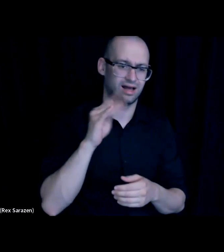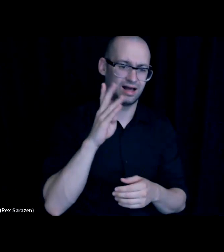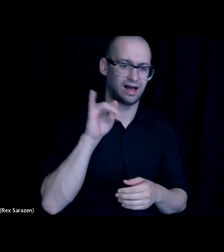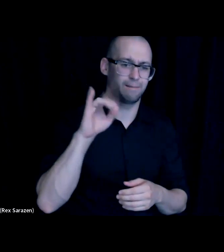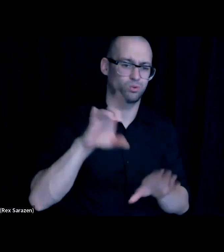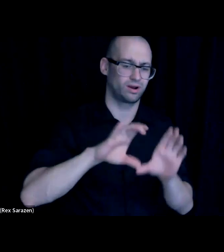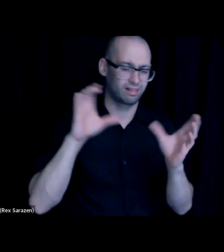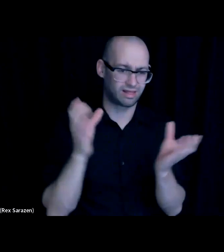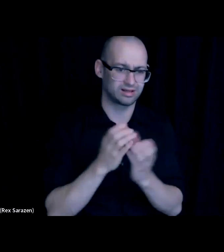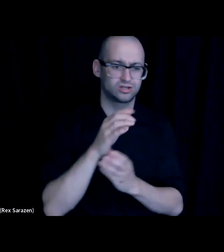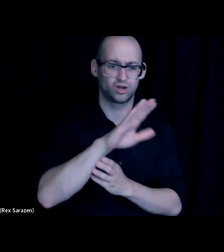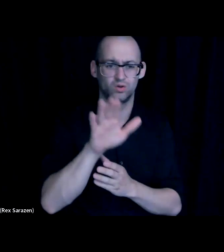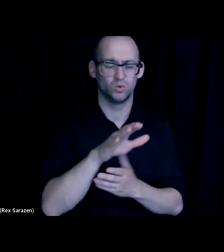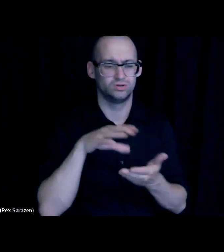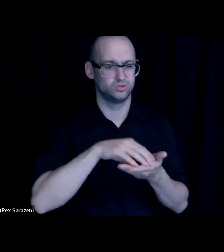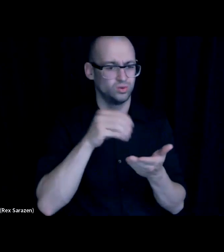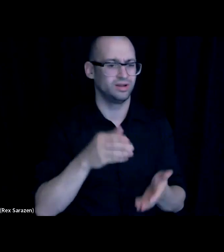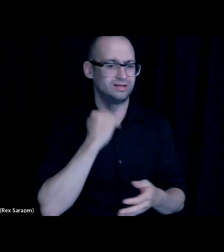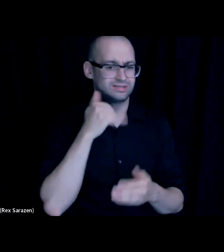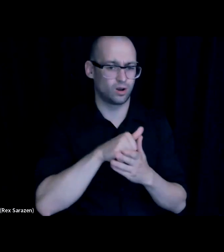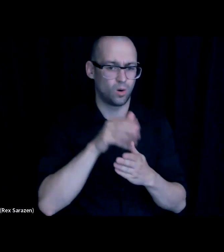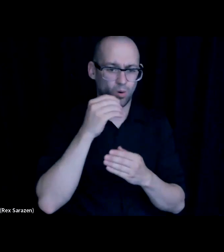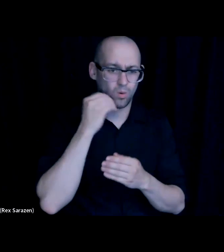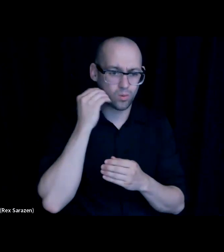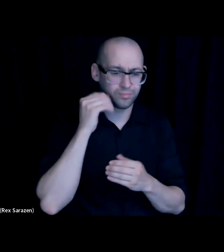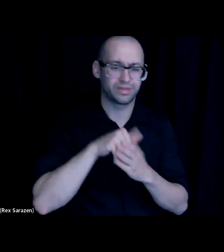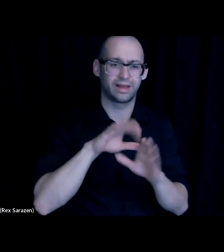could be at home, and you have a set of students in class. And what is that going to look like.